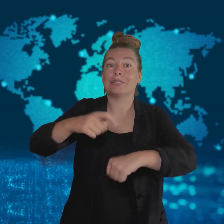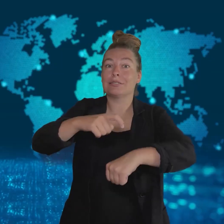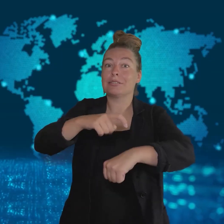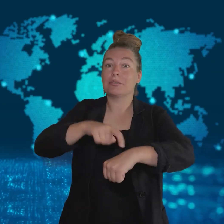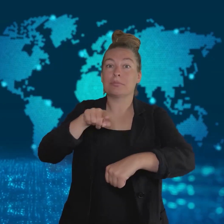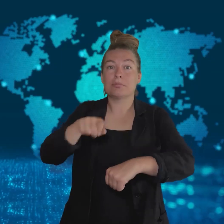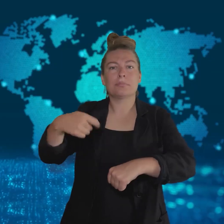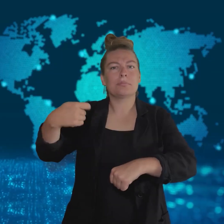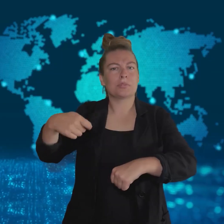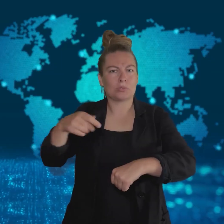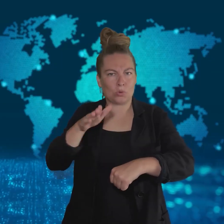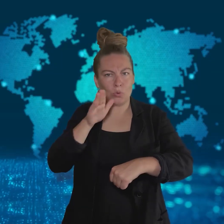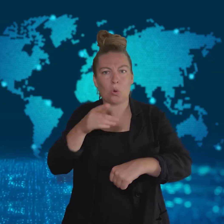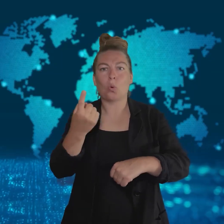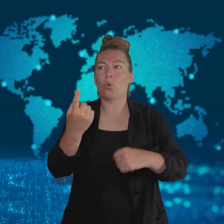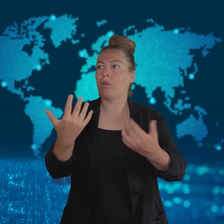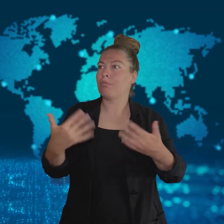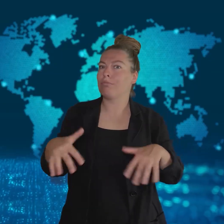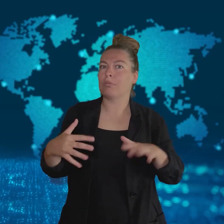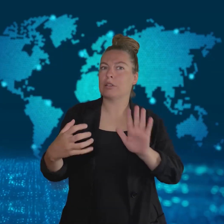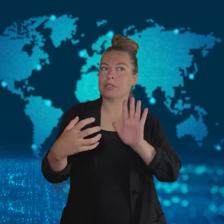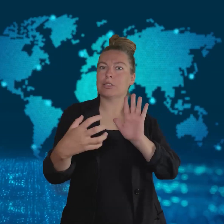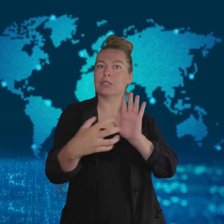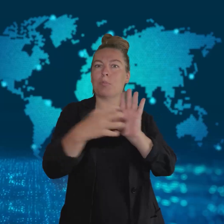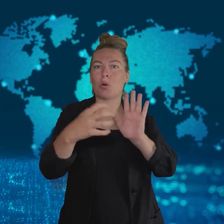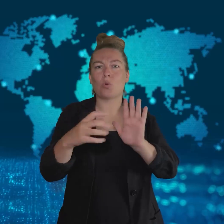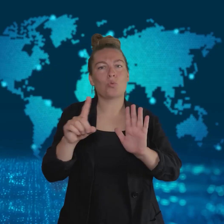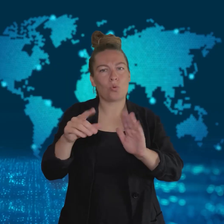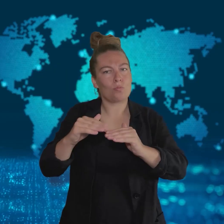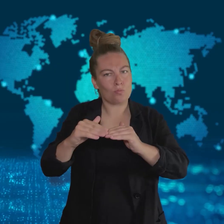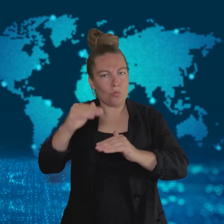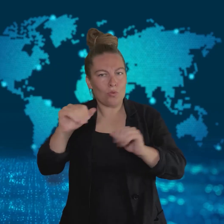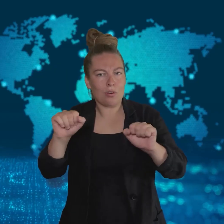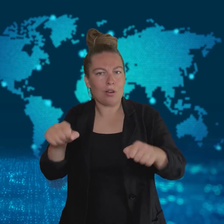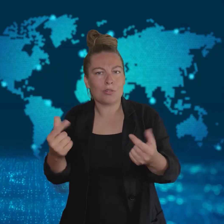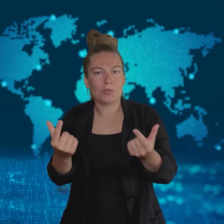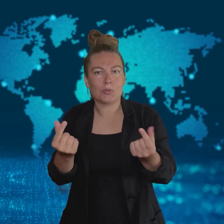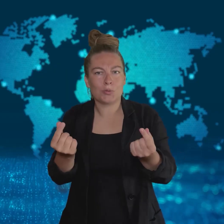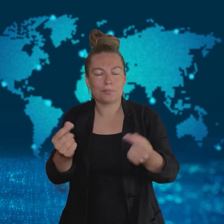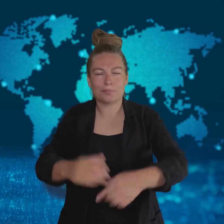The next president will be more than a symbol.